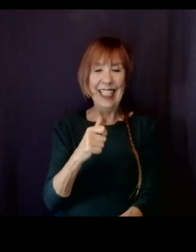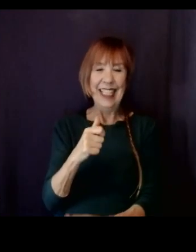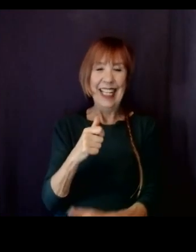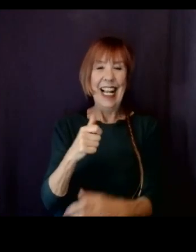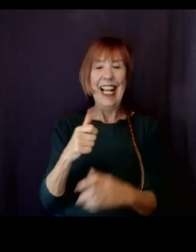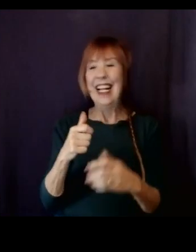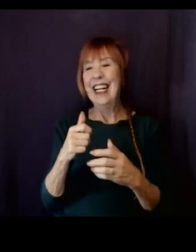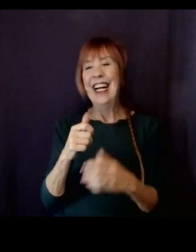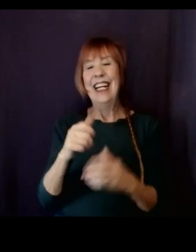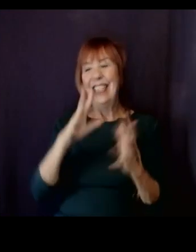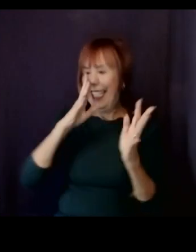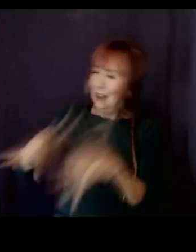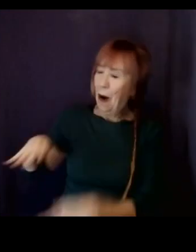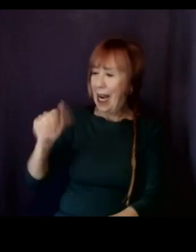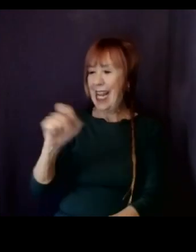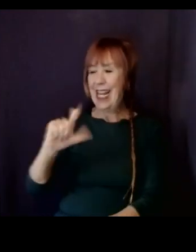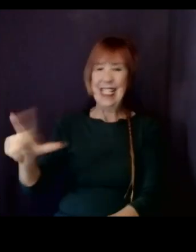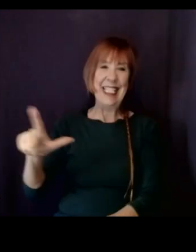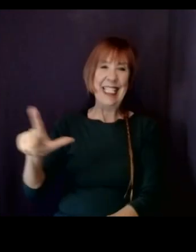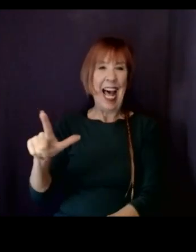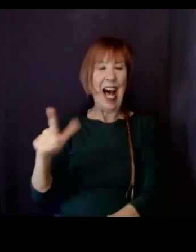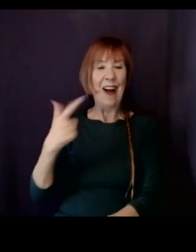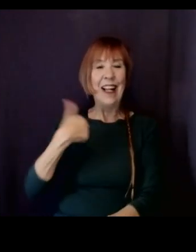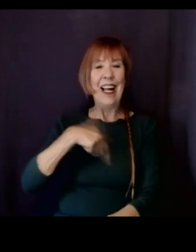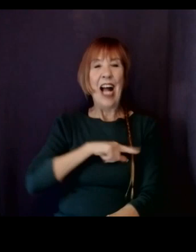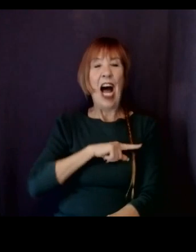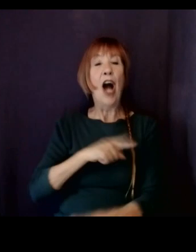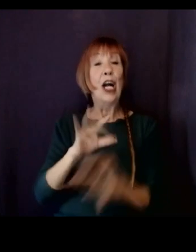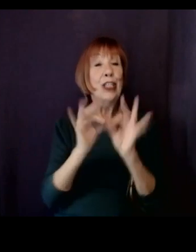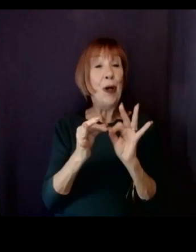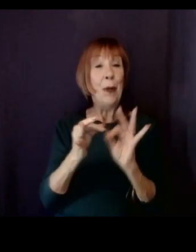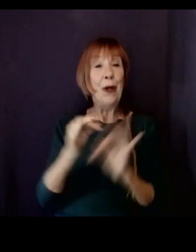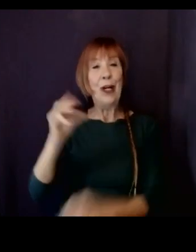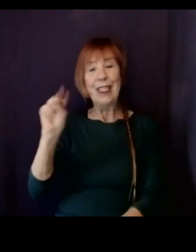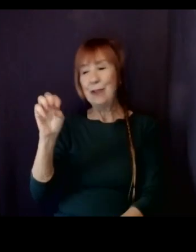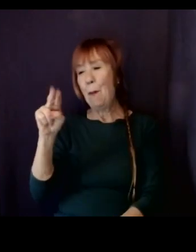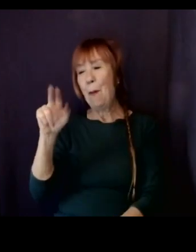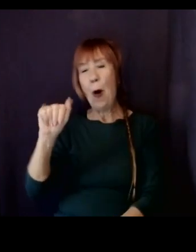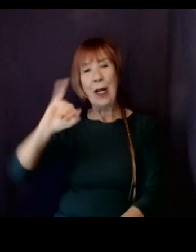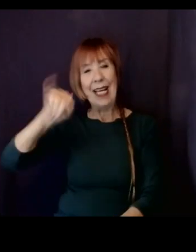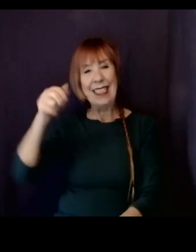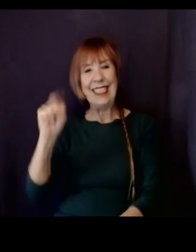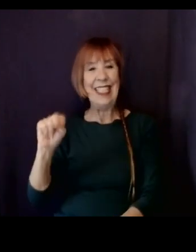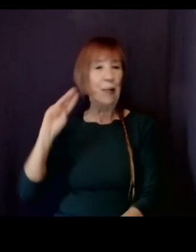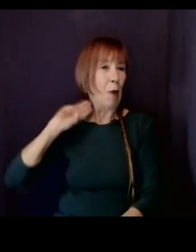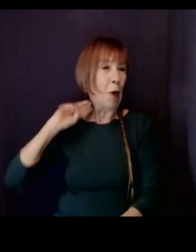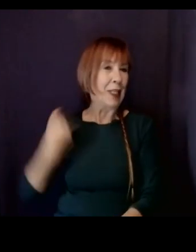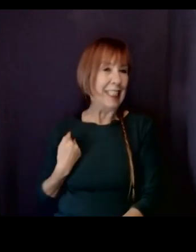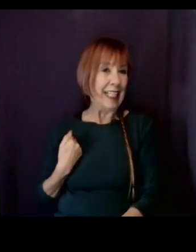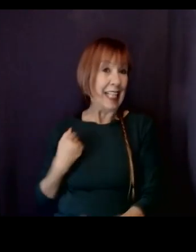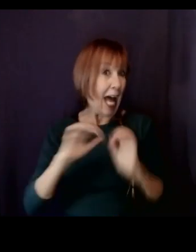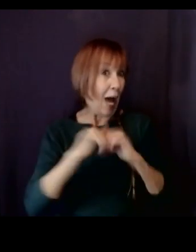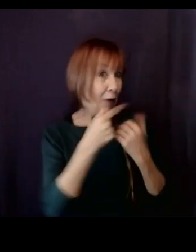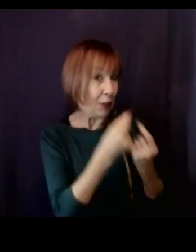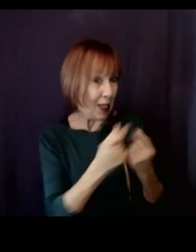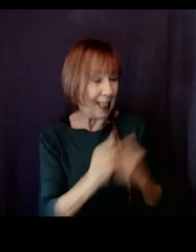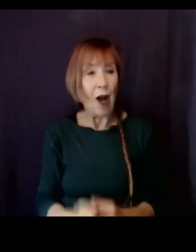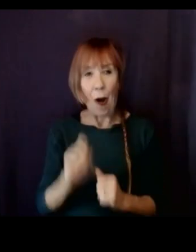It's our interpreter for the deaf, Mona Jean. Hey, we're Jean, how you doing? Let's see when could do this right.